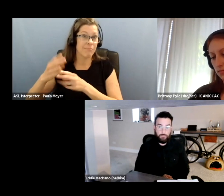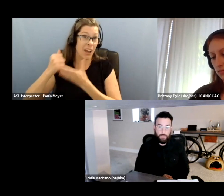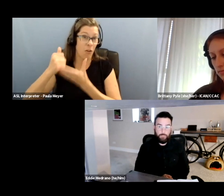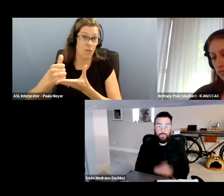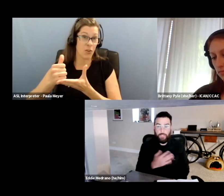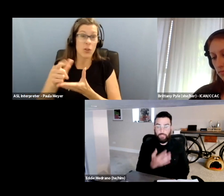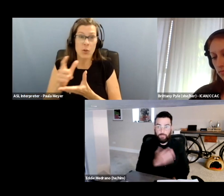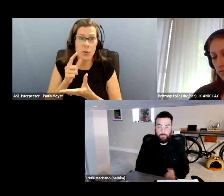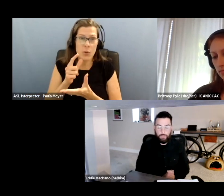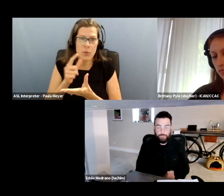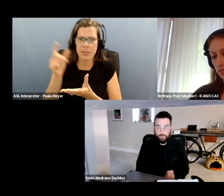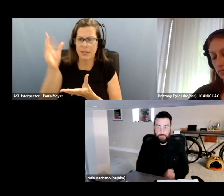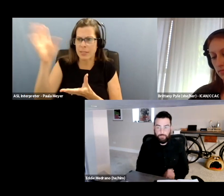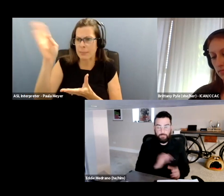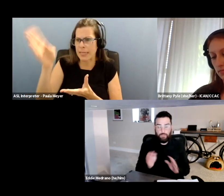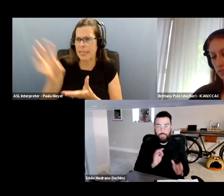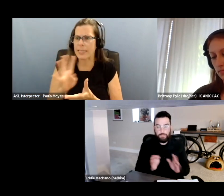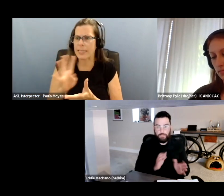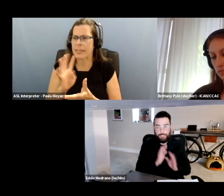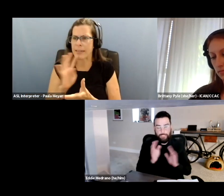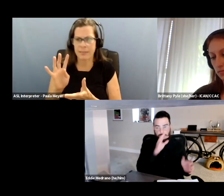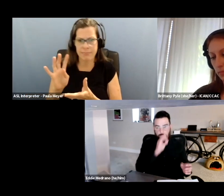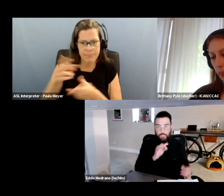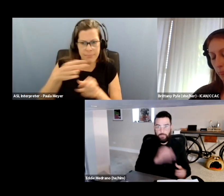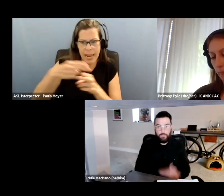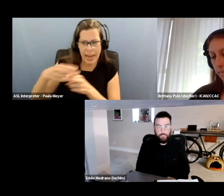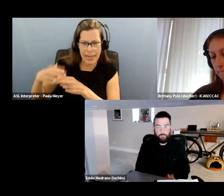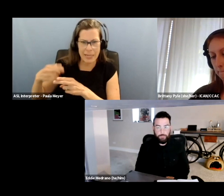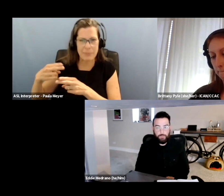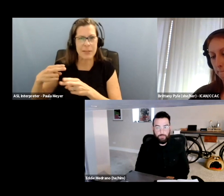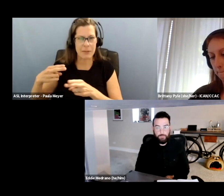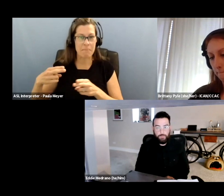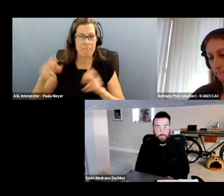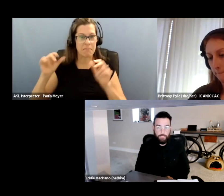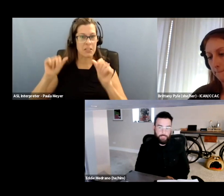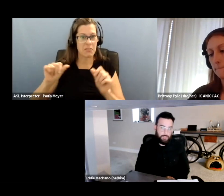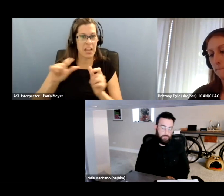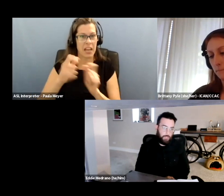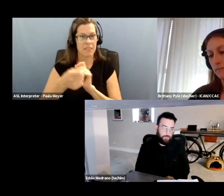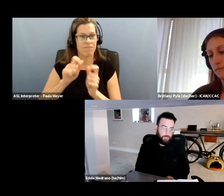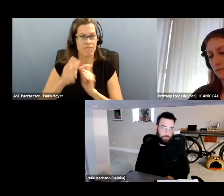And within that, as I said, you do have the option to kind of customize different speakers and attach different colors to them.